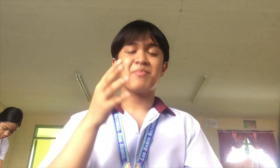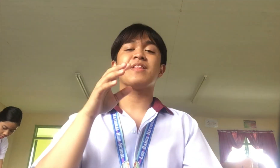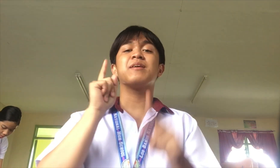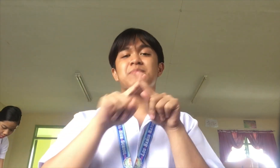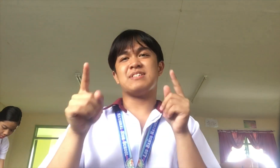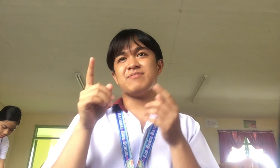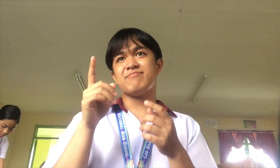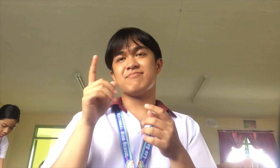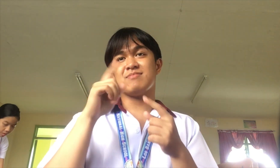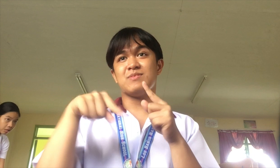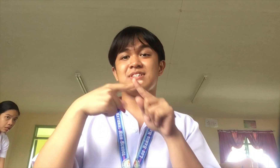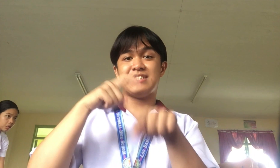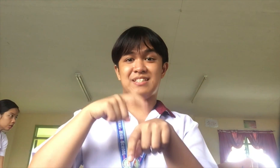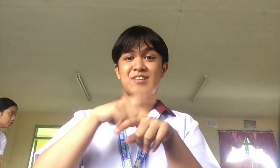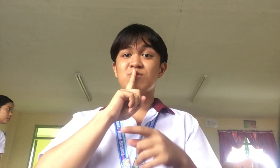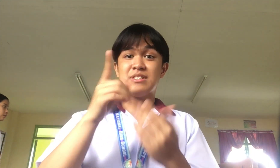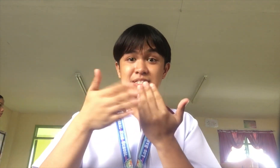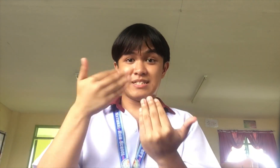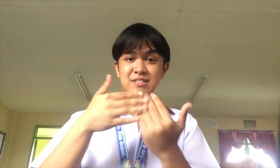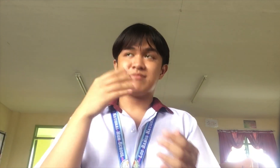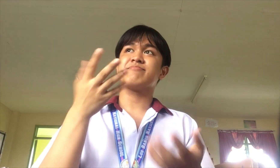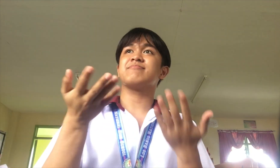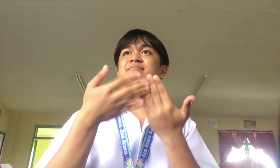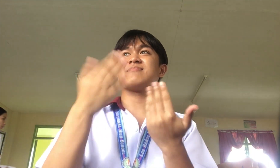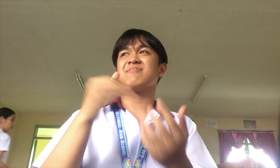But when there is a easy process for one person, it will be easy for one person to focus on doing like that